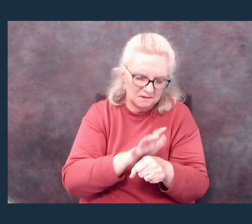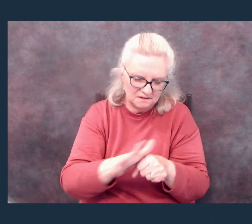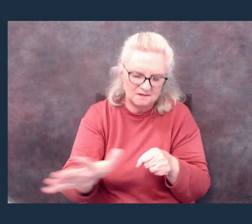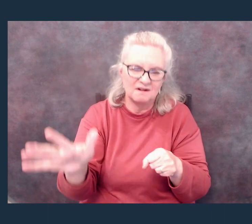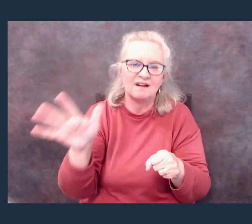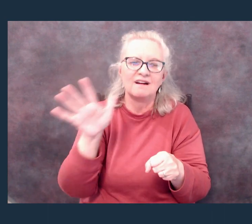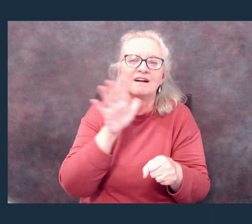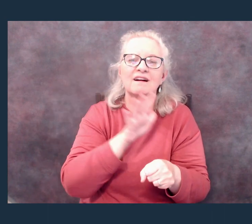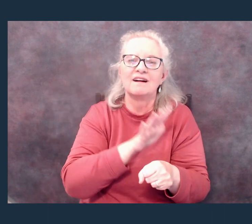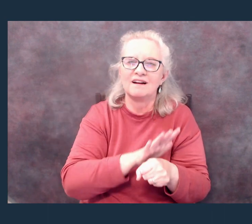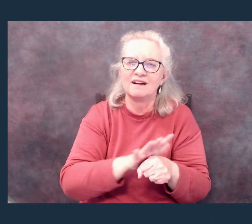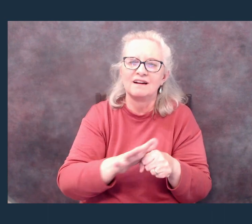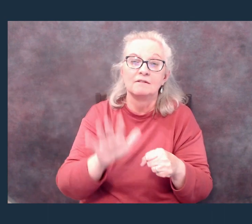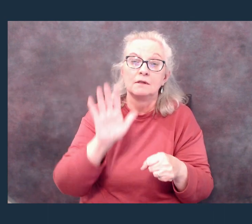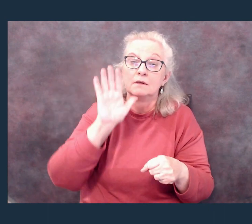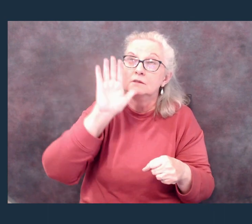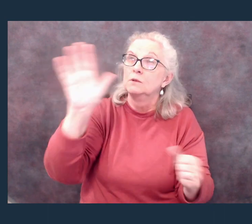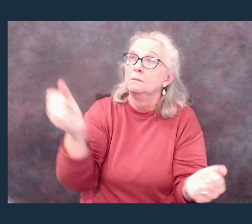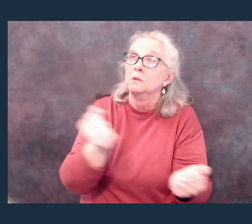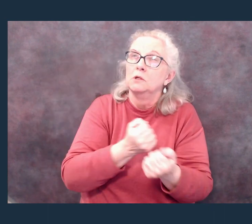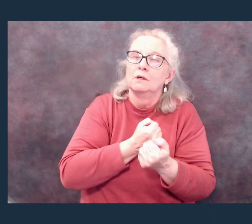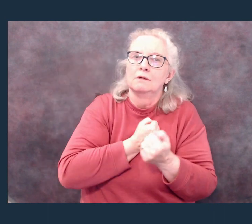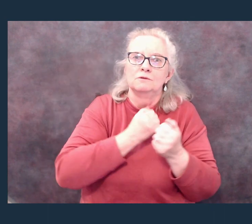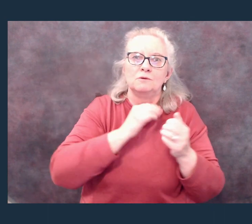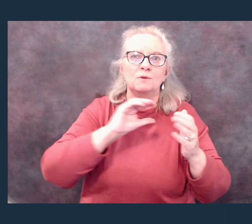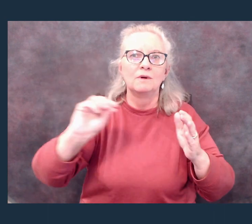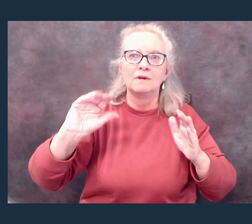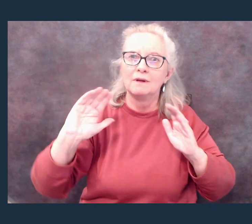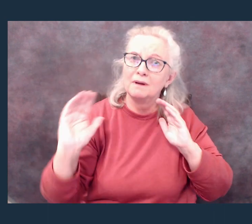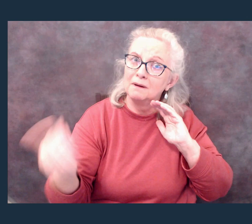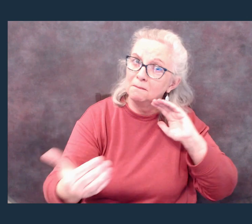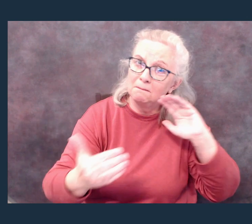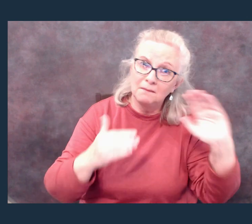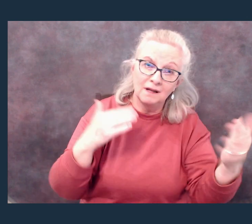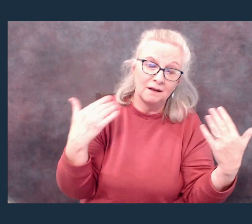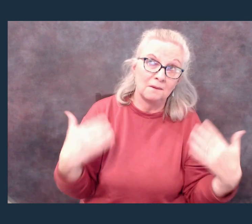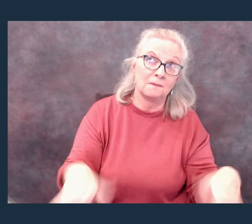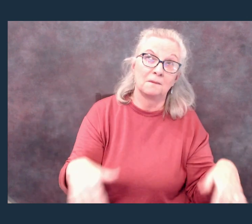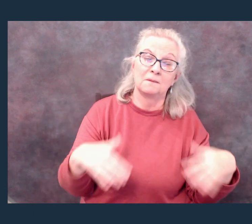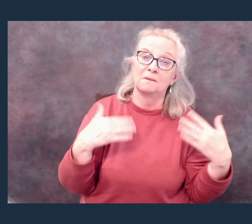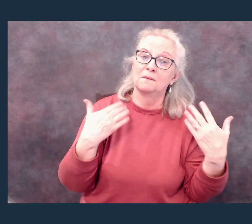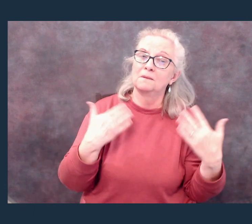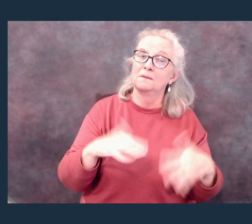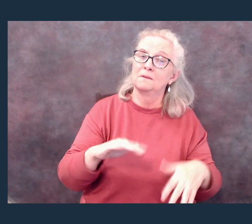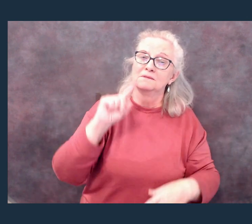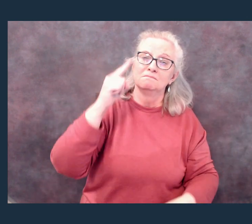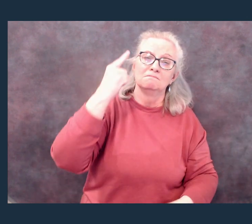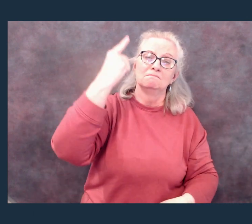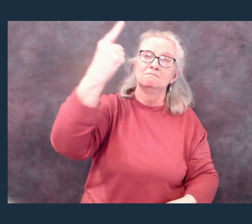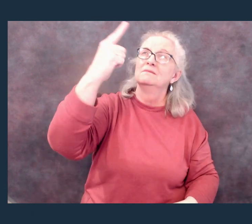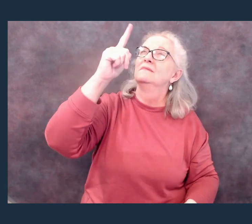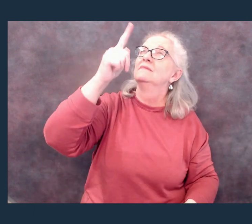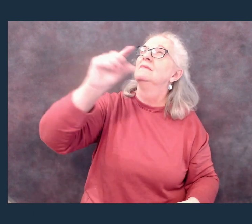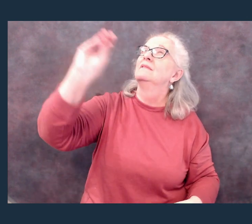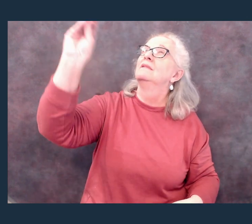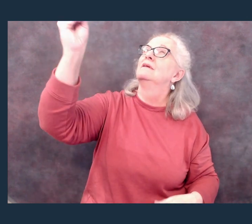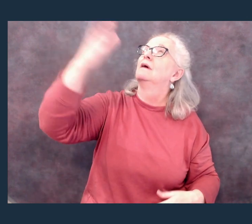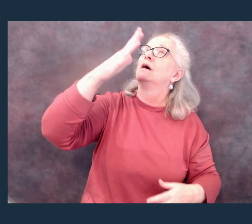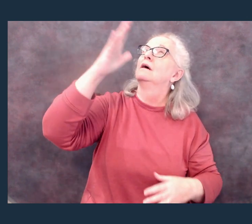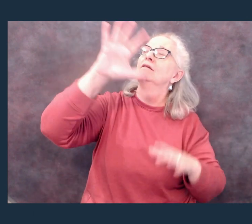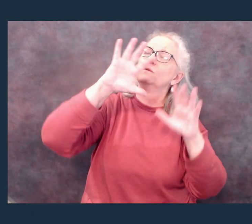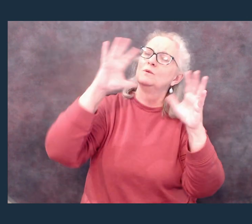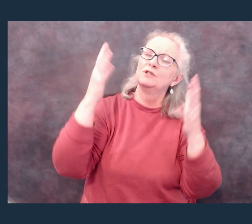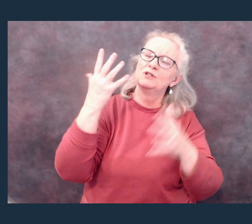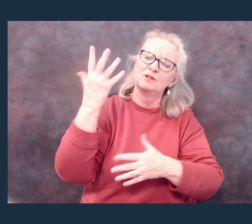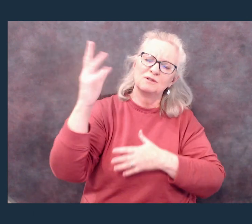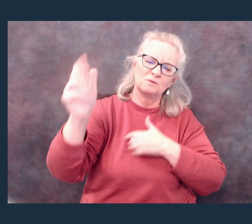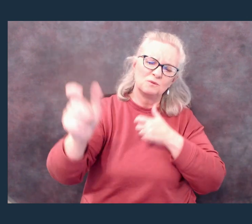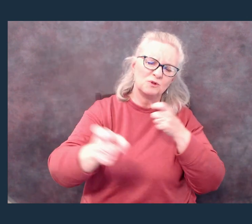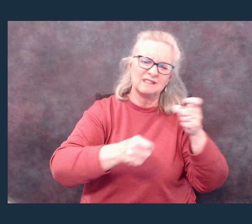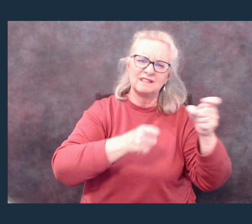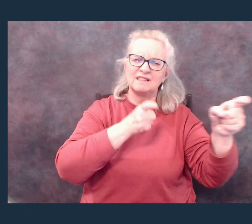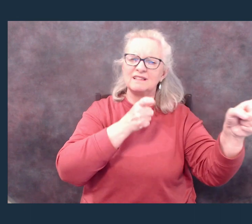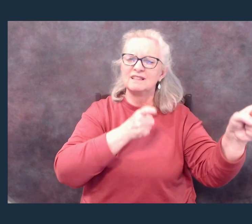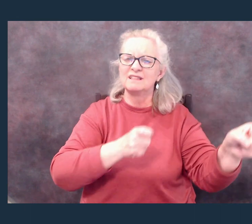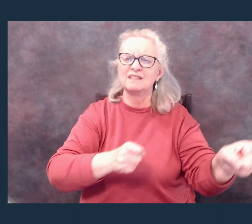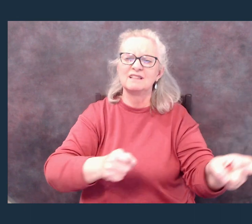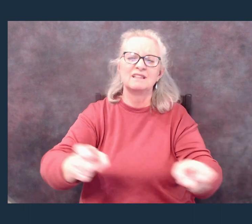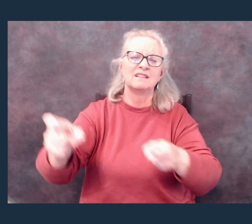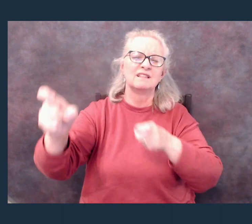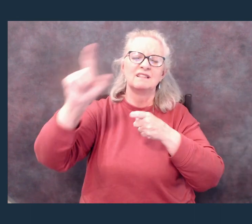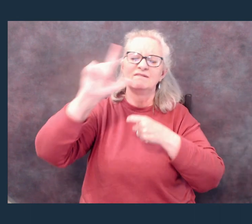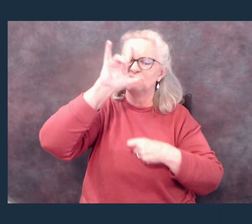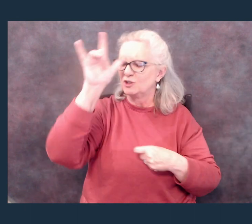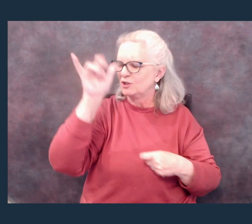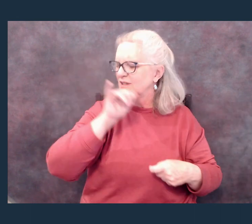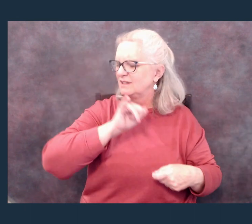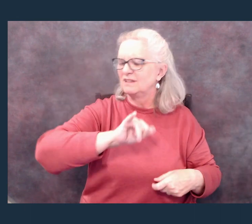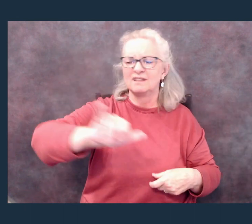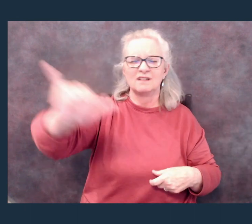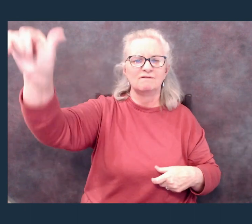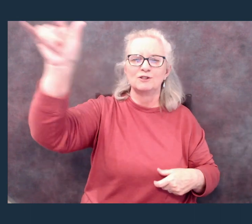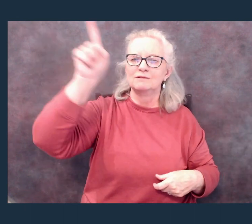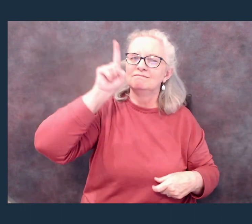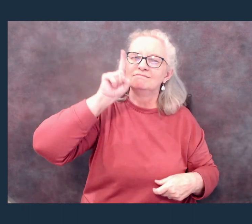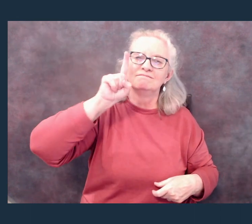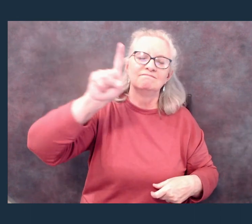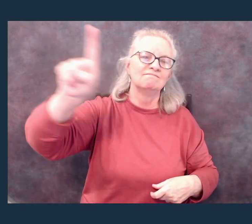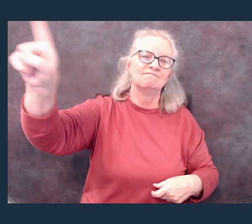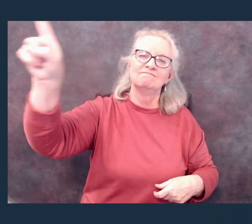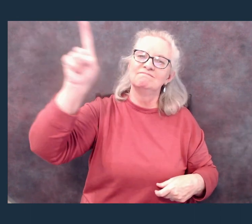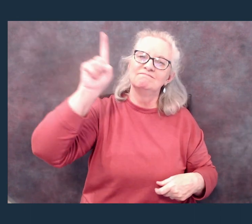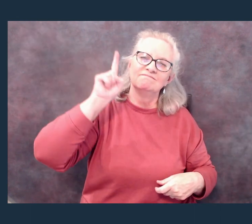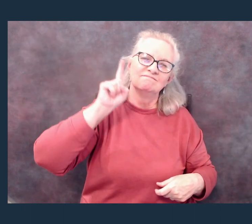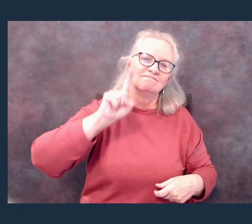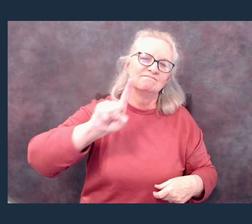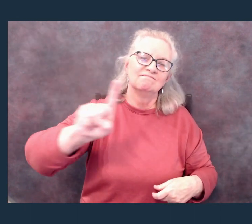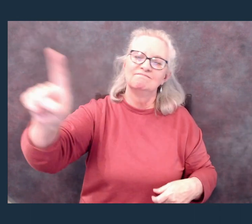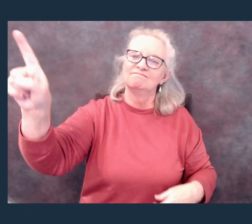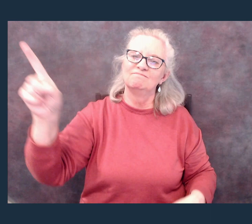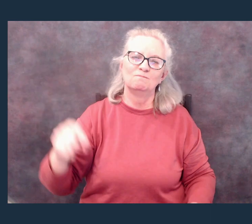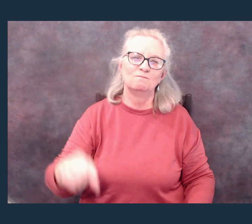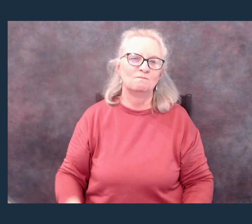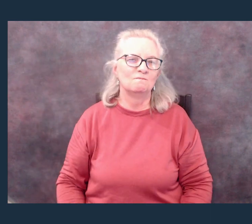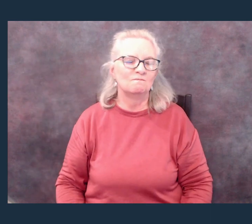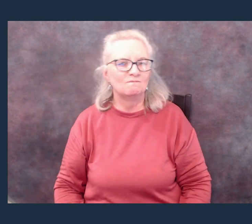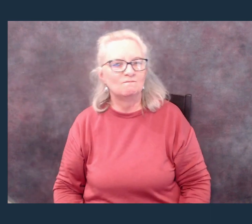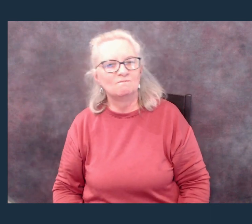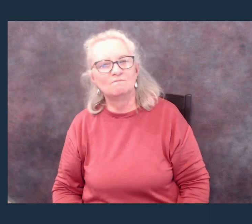Nothing compares to Your embrace Light of the world forever reign